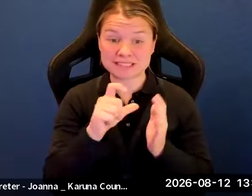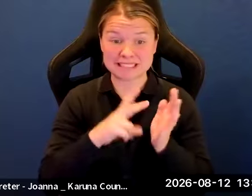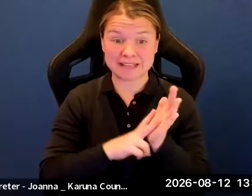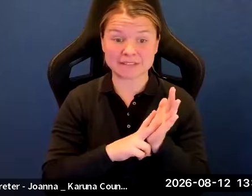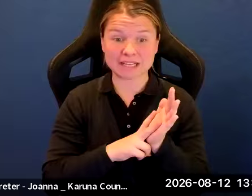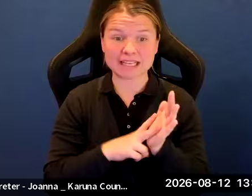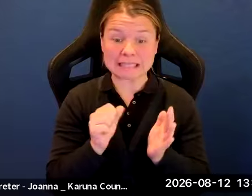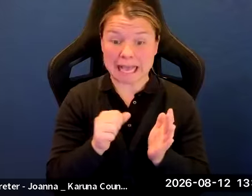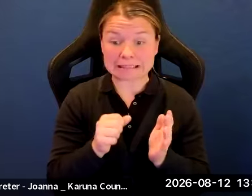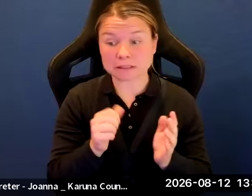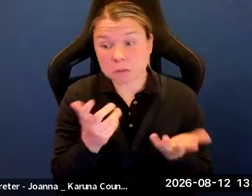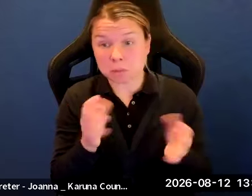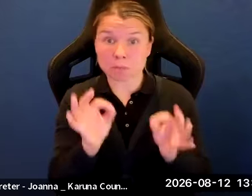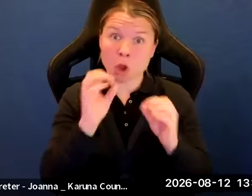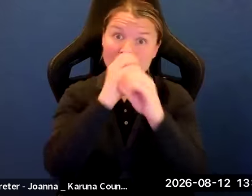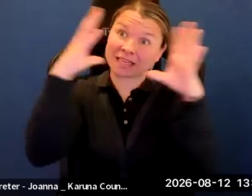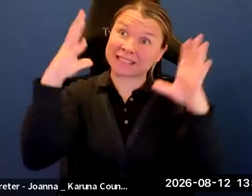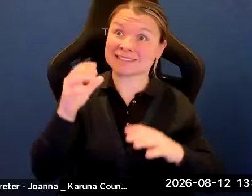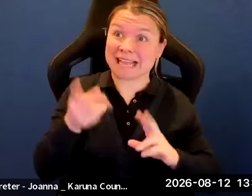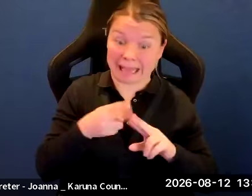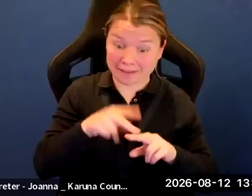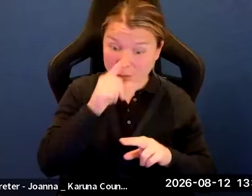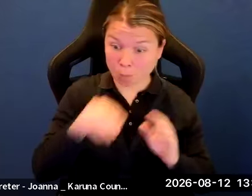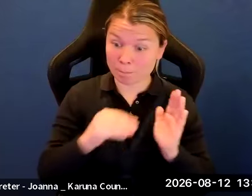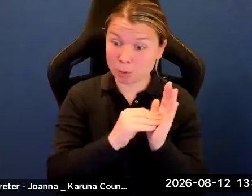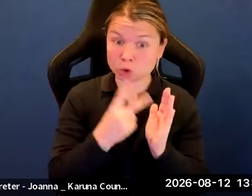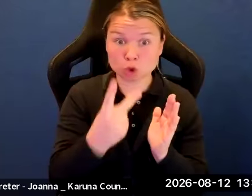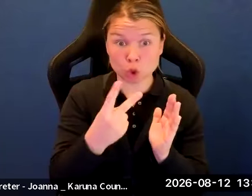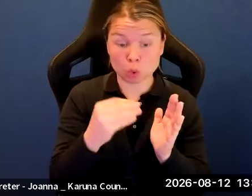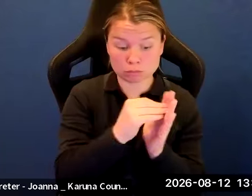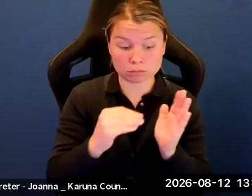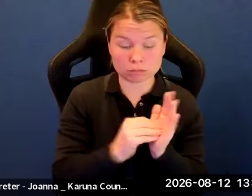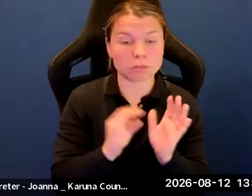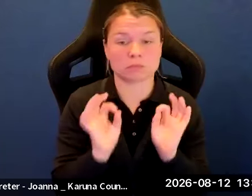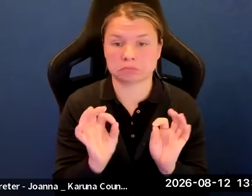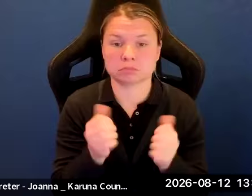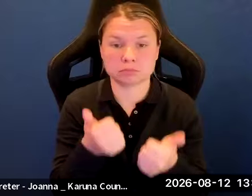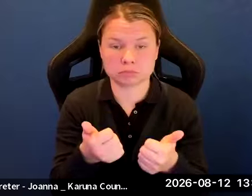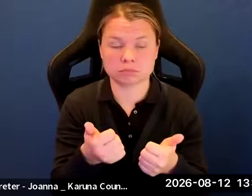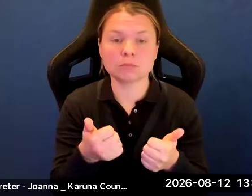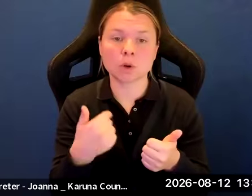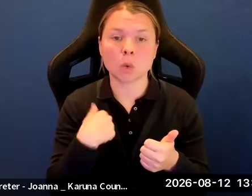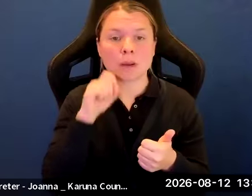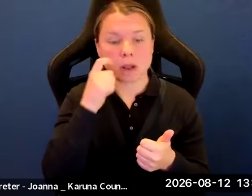will note it's not part of the form. And so - and the CV - yeah. So ideally if you could put one or two referees, and